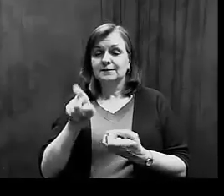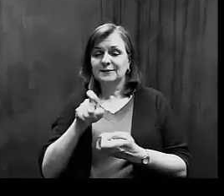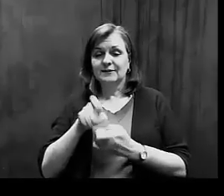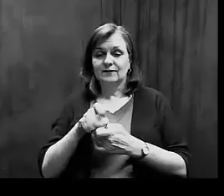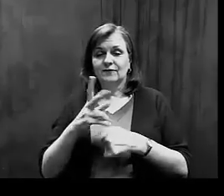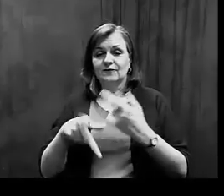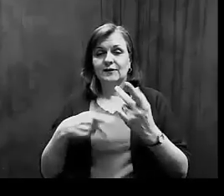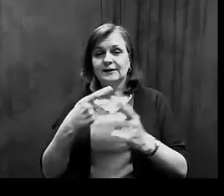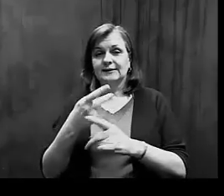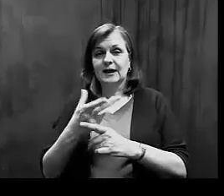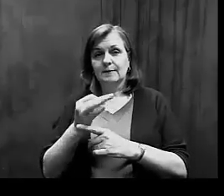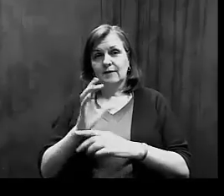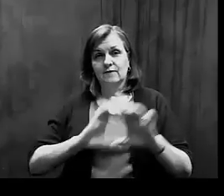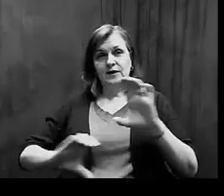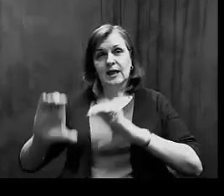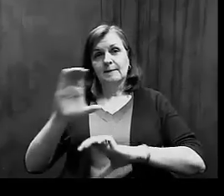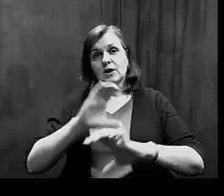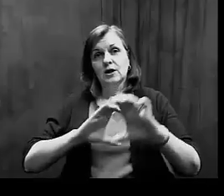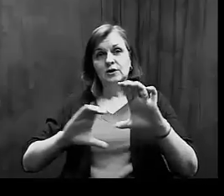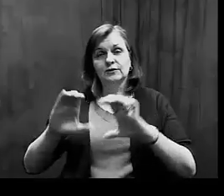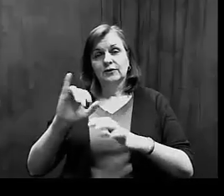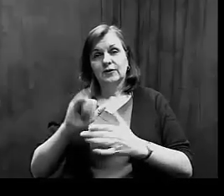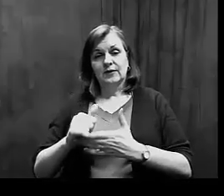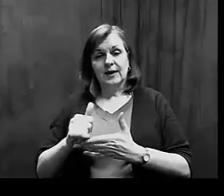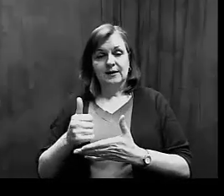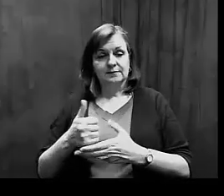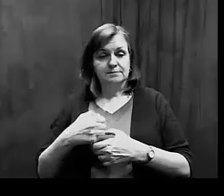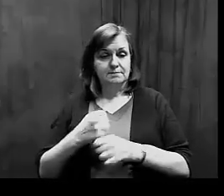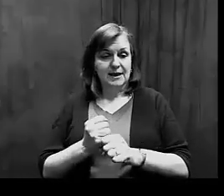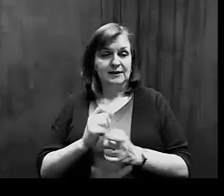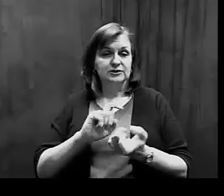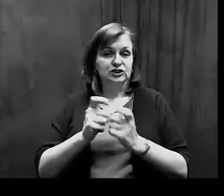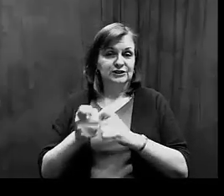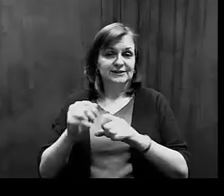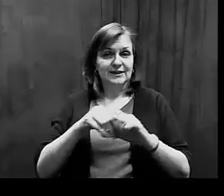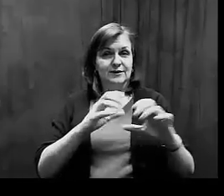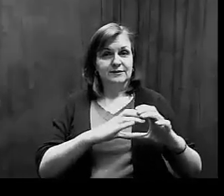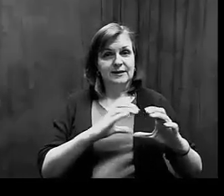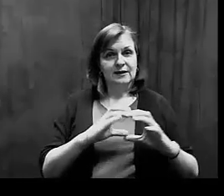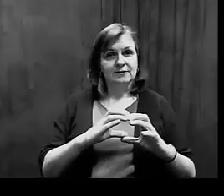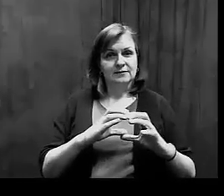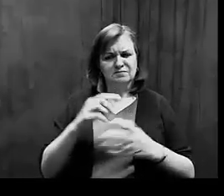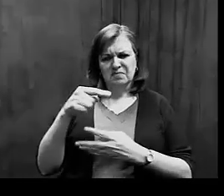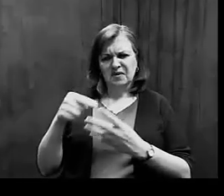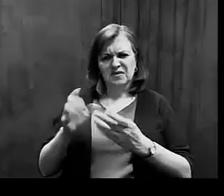of of those chemicals that are going to help us make these changes